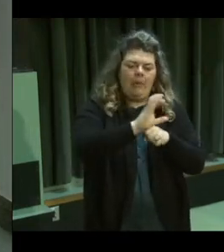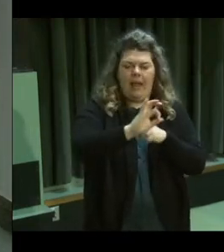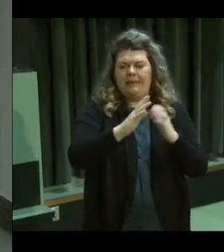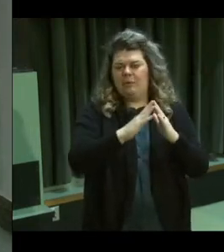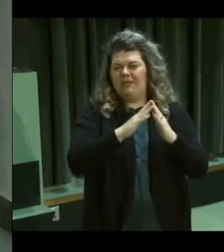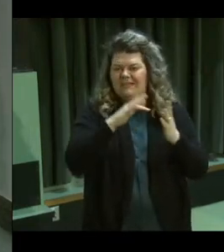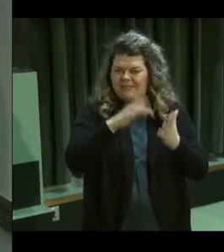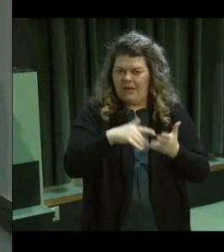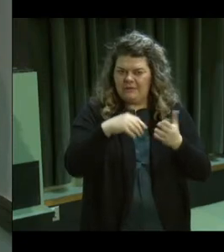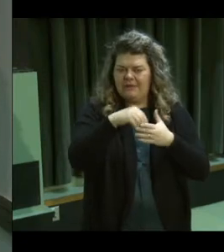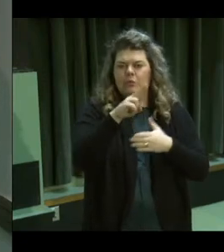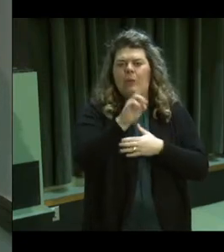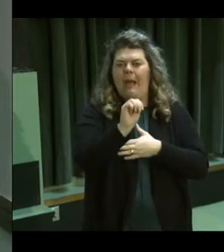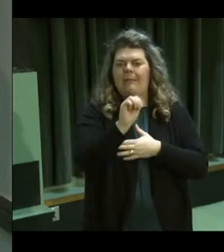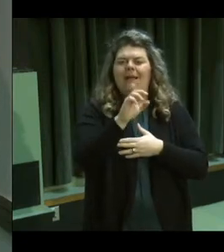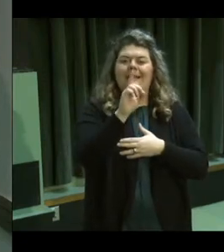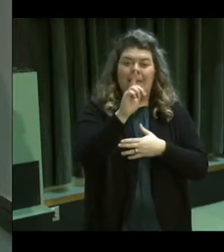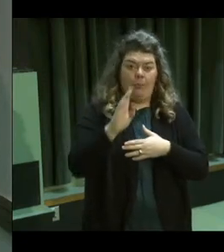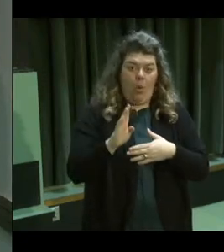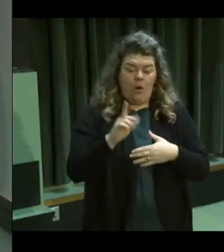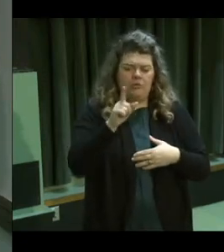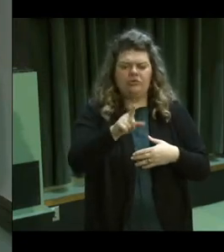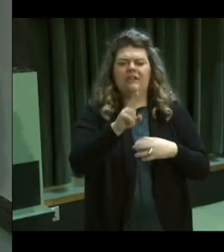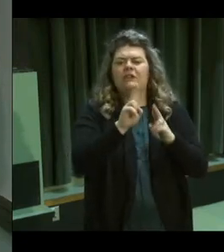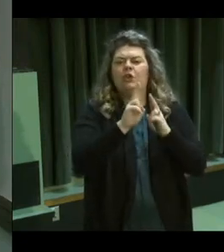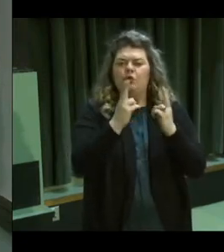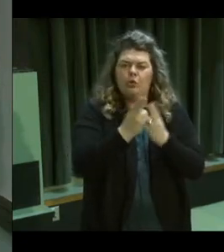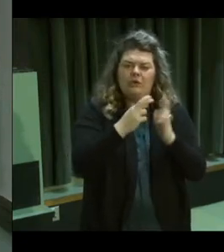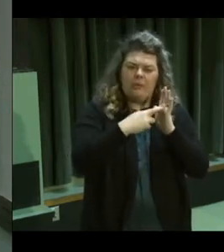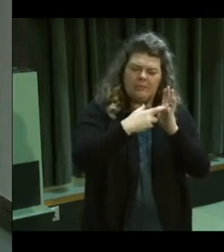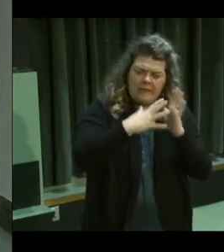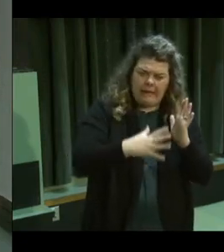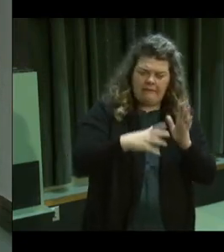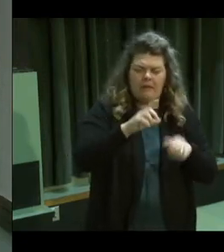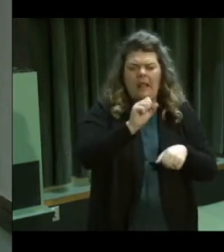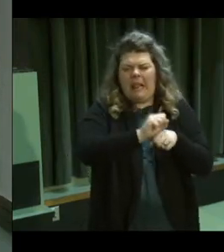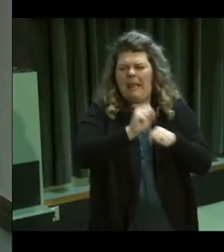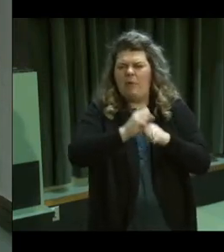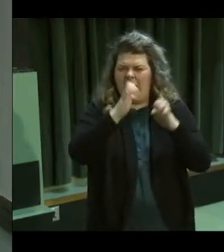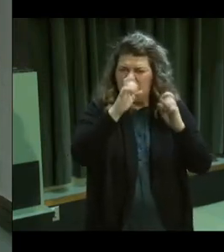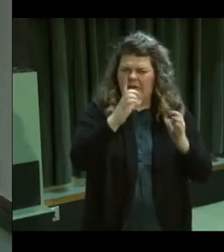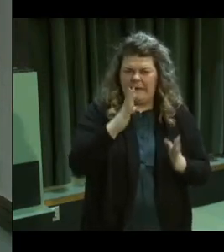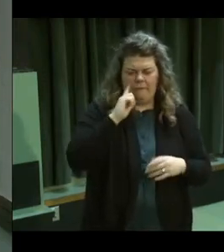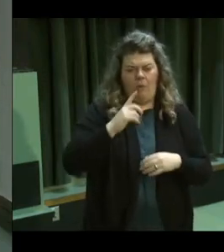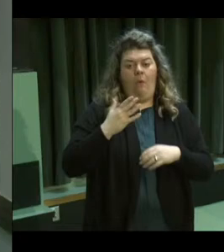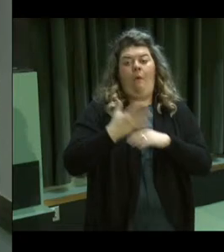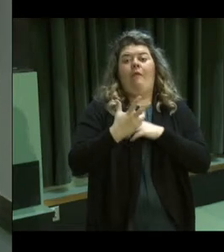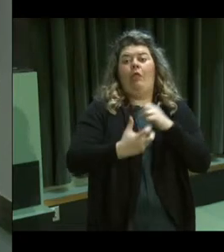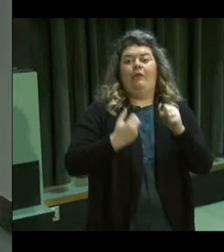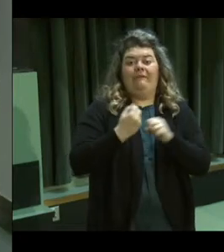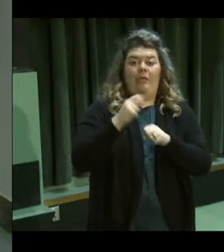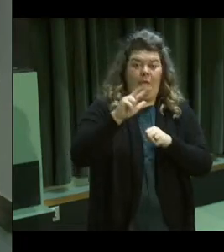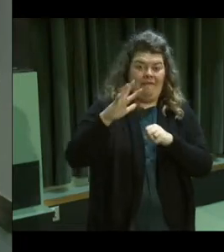Community Studies at Um-dearborn, and has been a union representative and labor